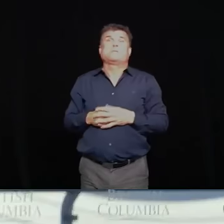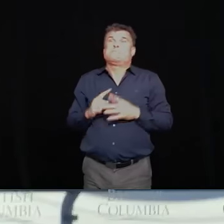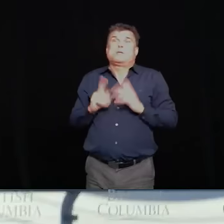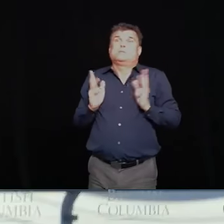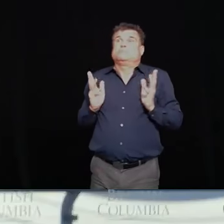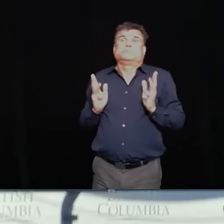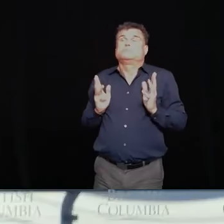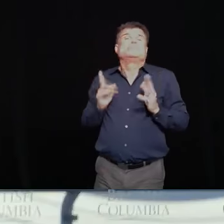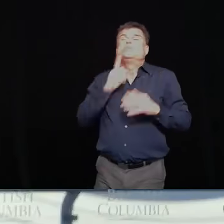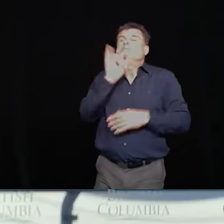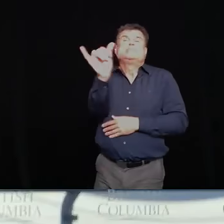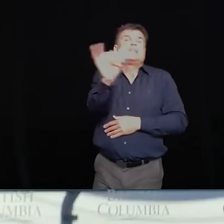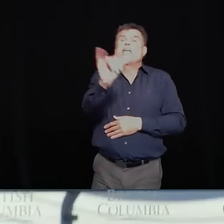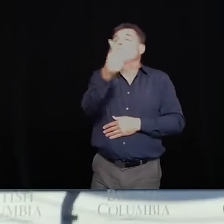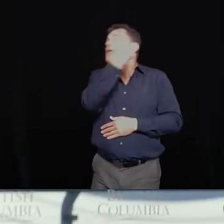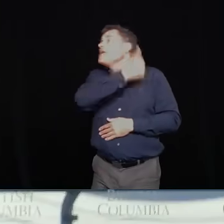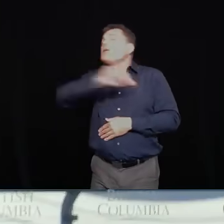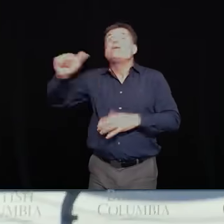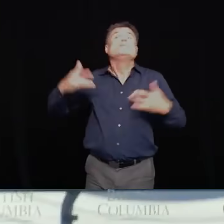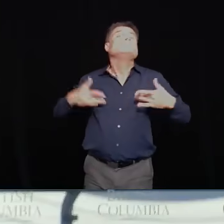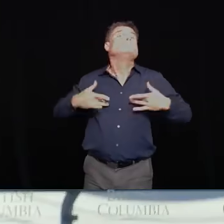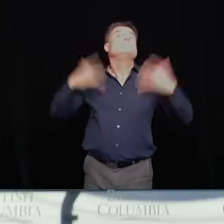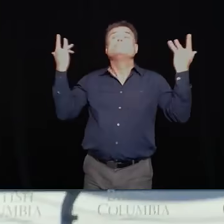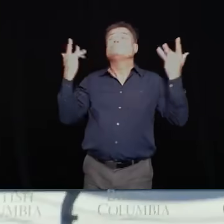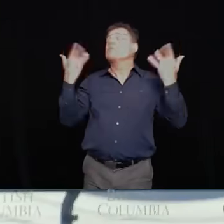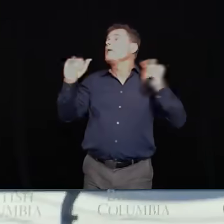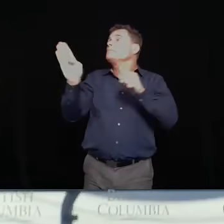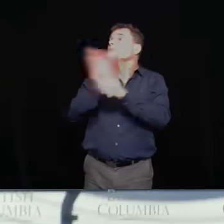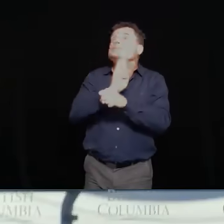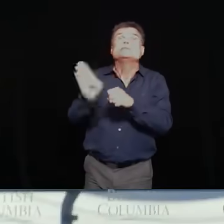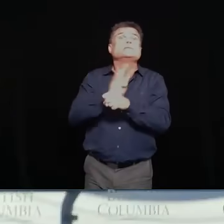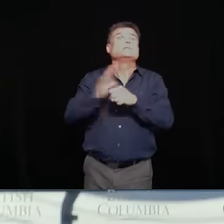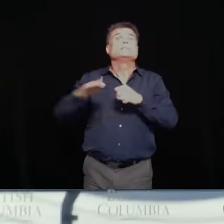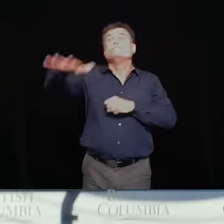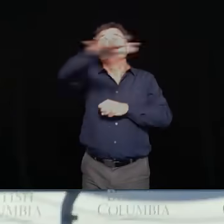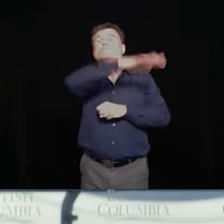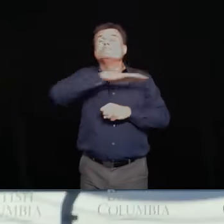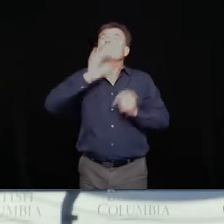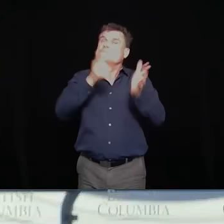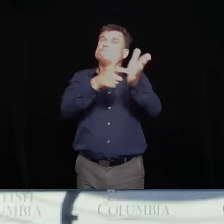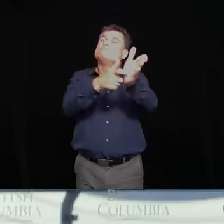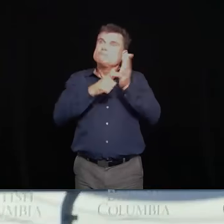That is why it does not have to be exactly 6 feet or 6.5 feet or 2 m.